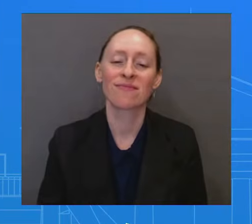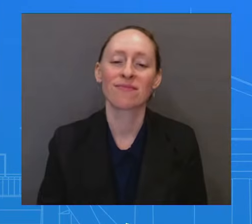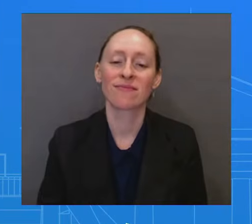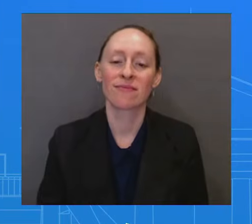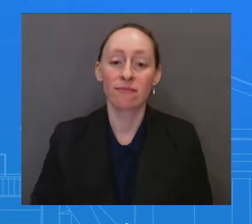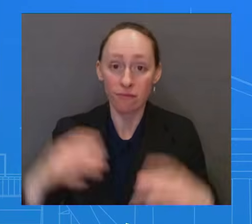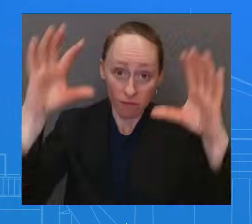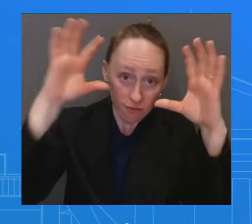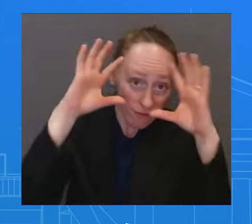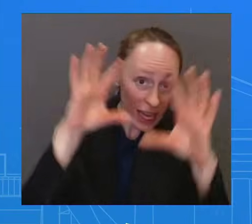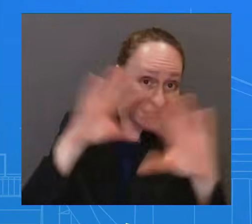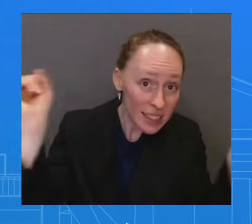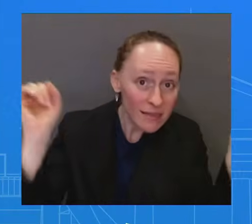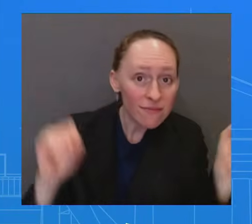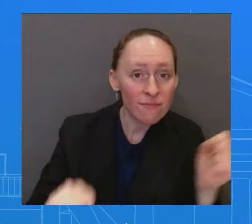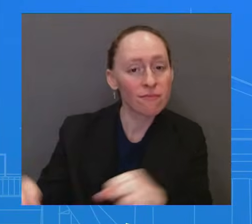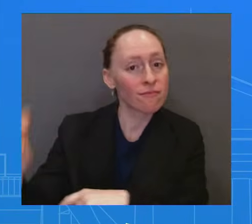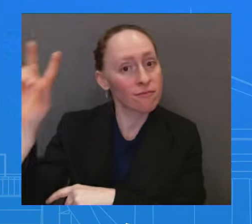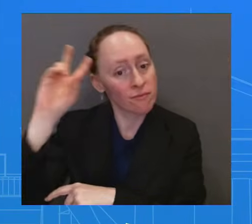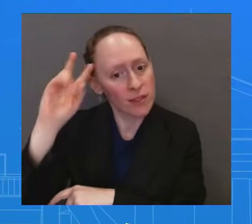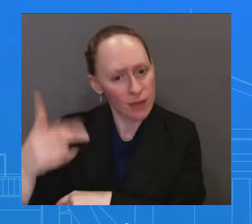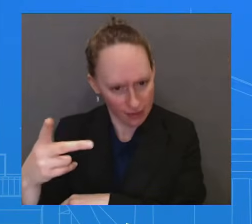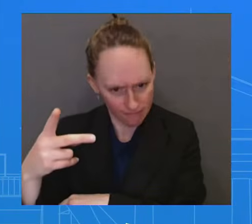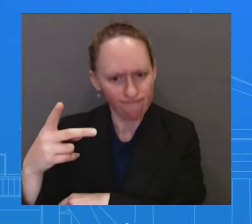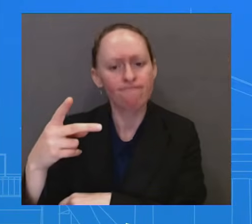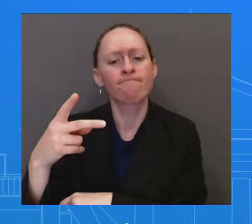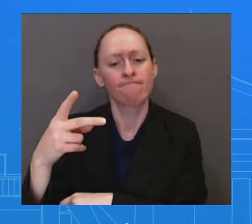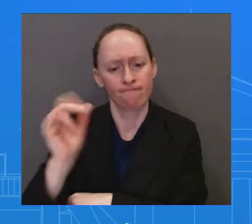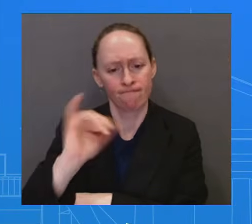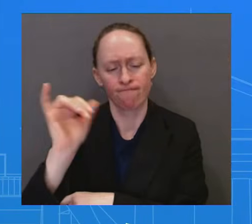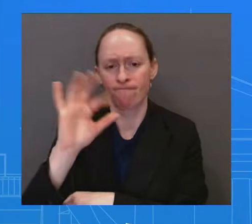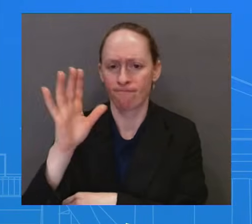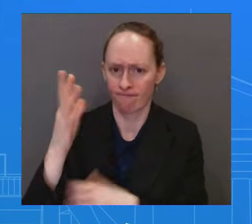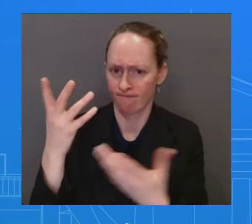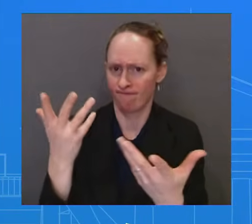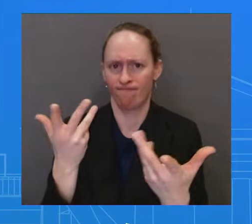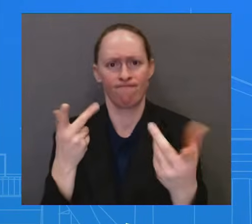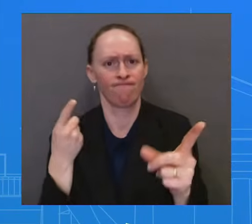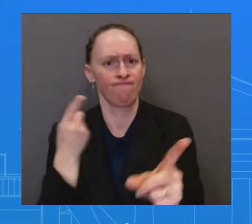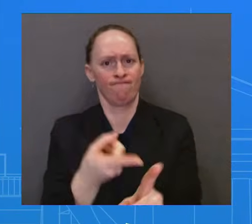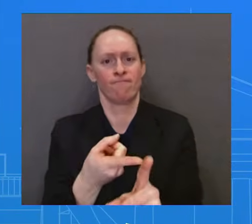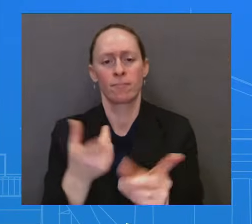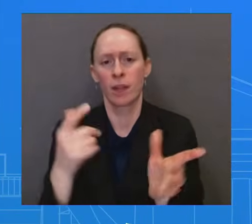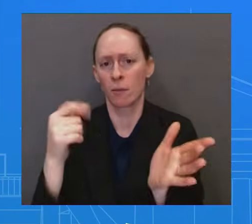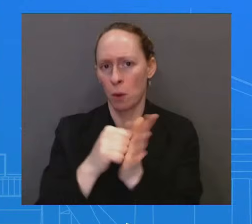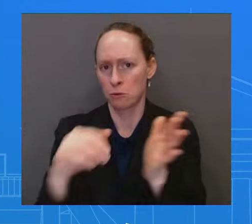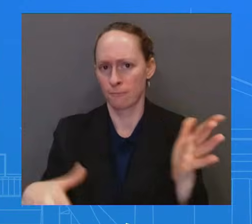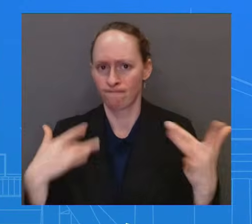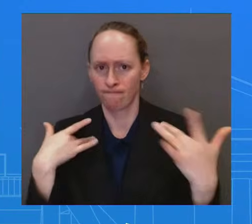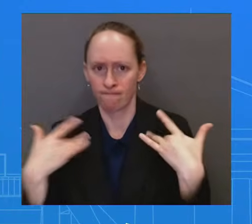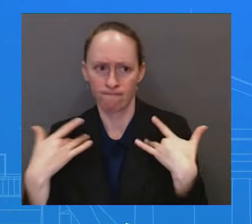that put the health of women in jeopardy, force women to travel out of state for care, and threaten to criminalize doctors.